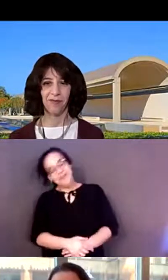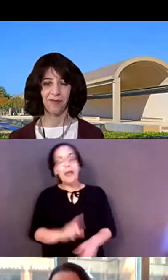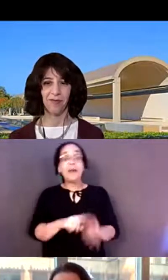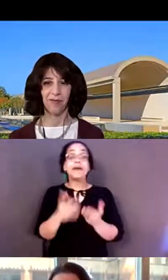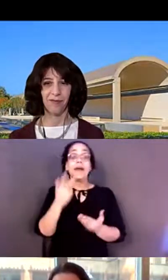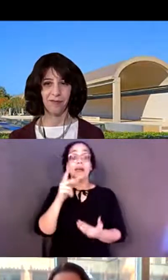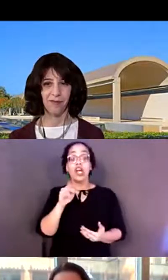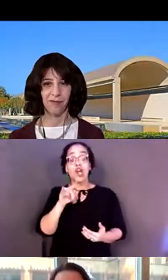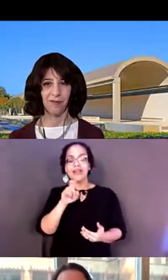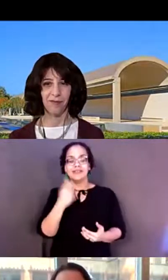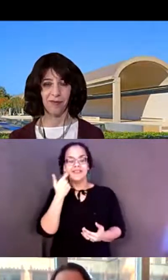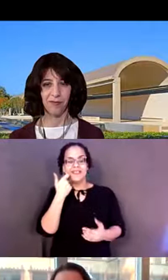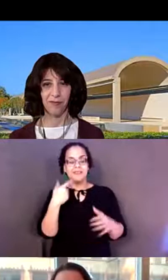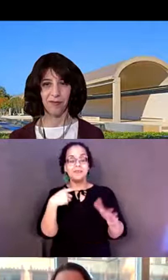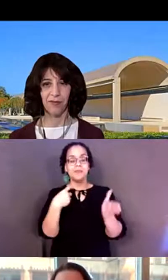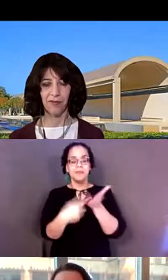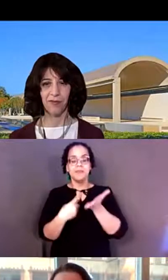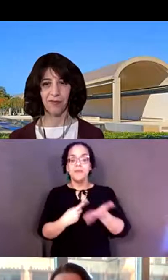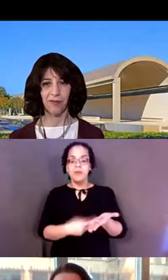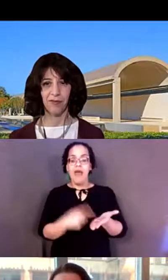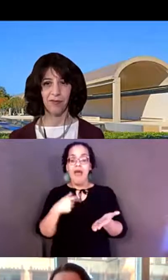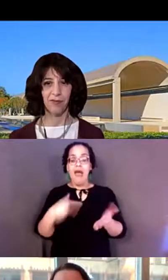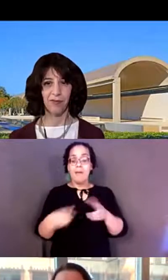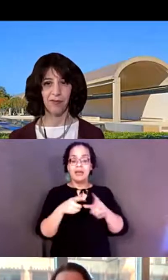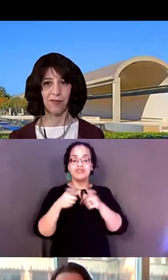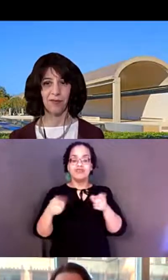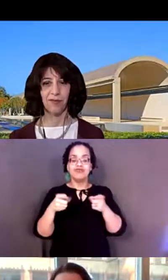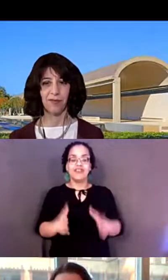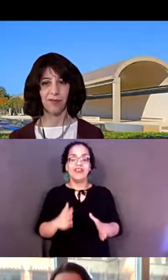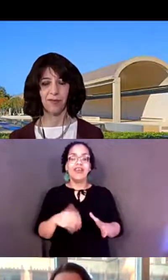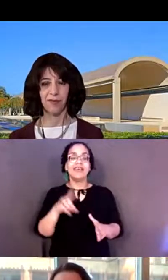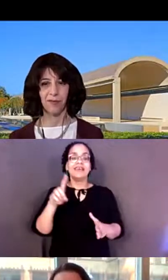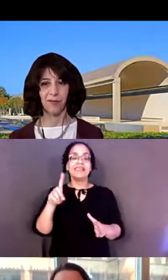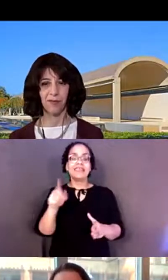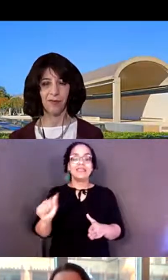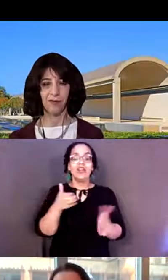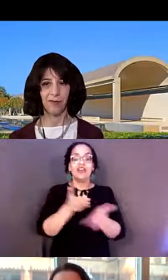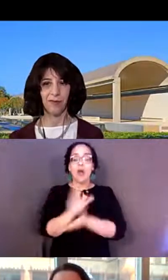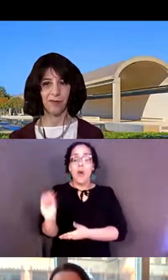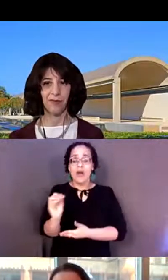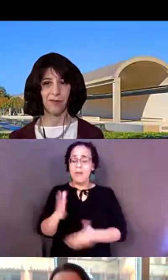director at Disability Rights Oregon and why we are so happy to be a part of